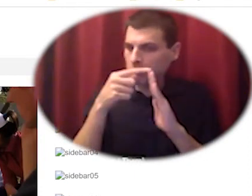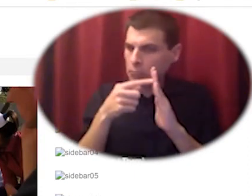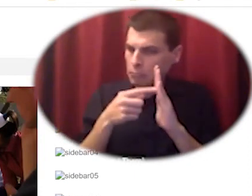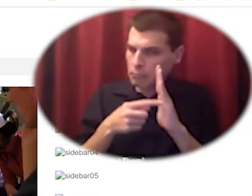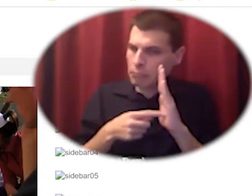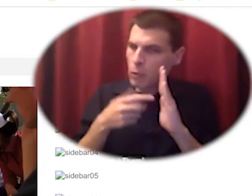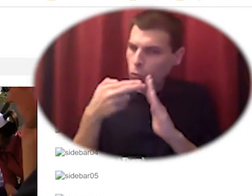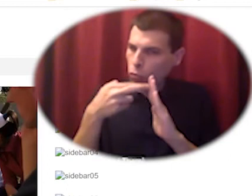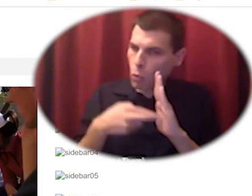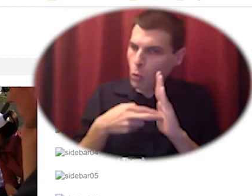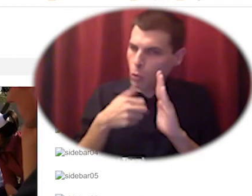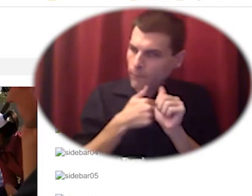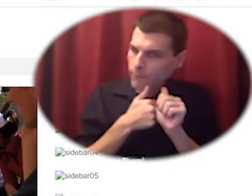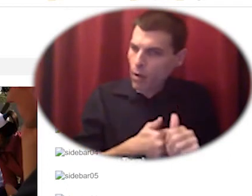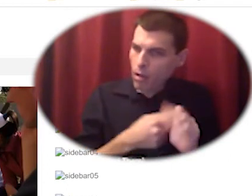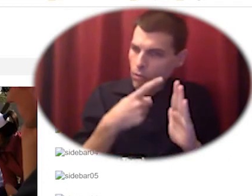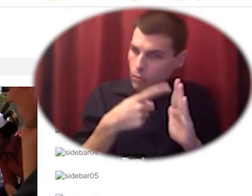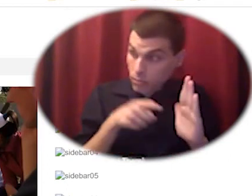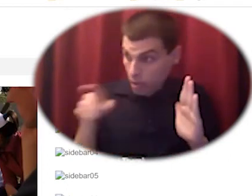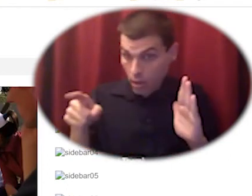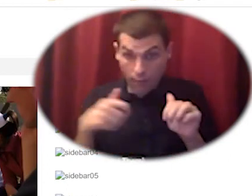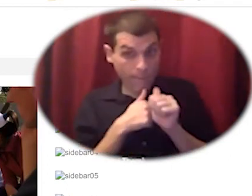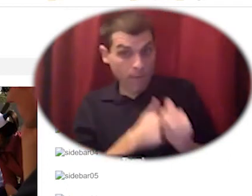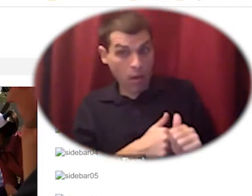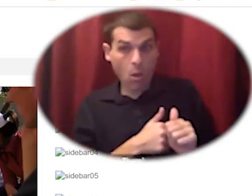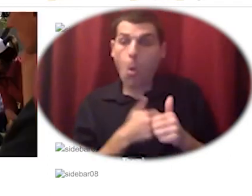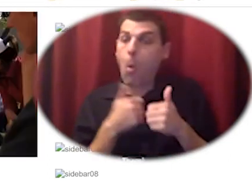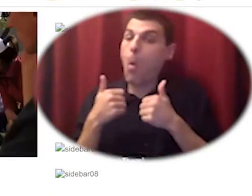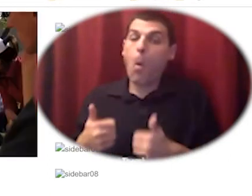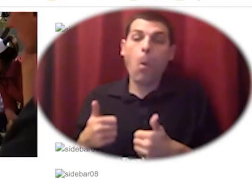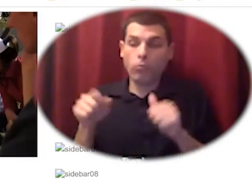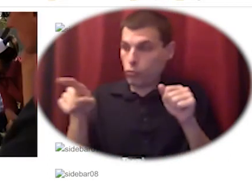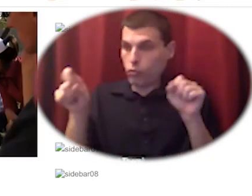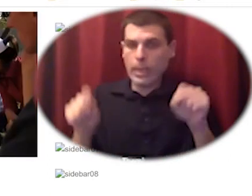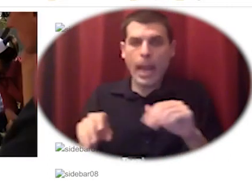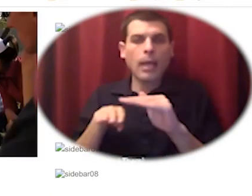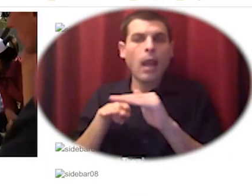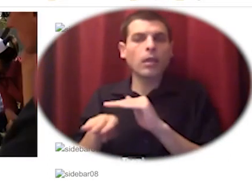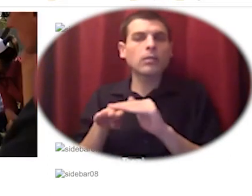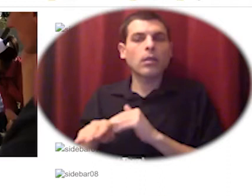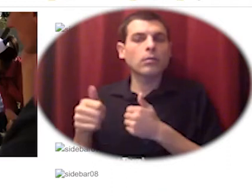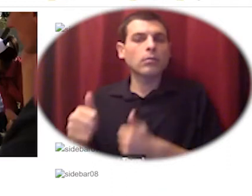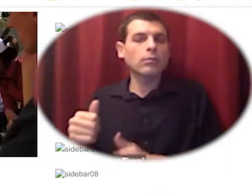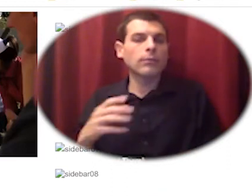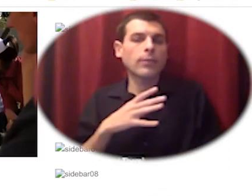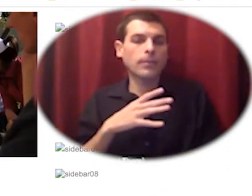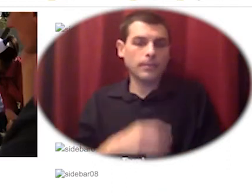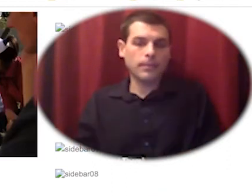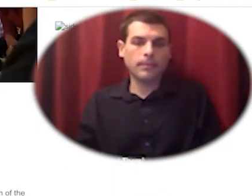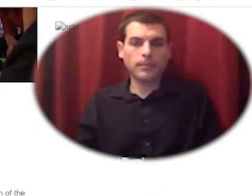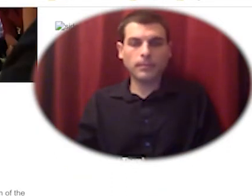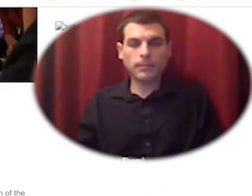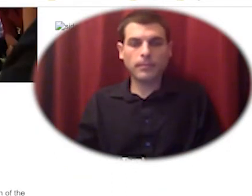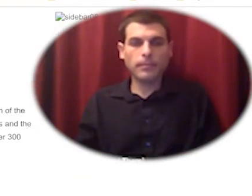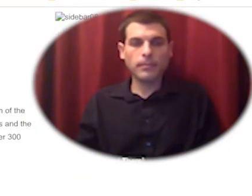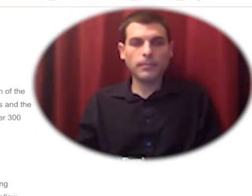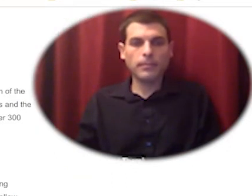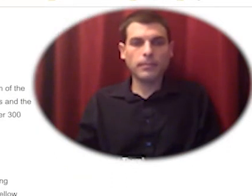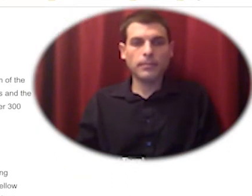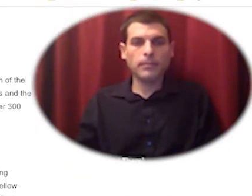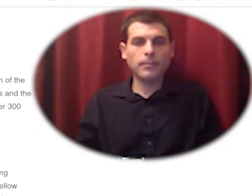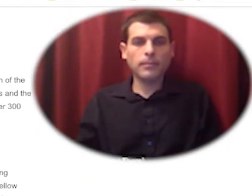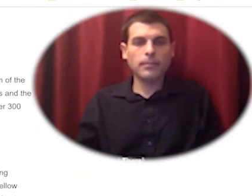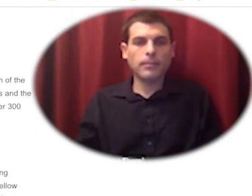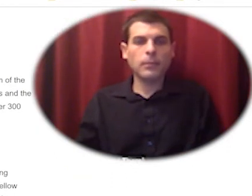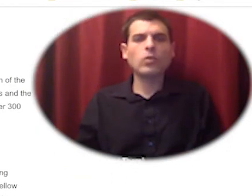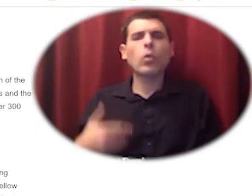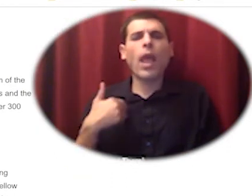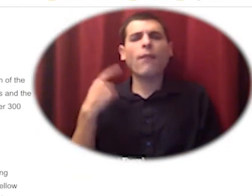continued access to it and if you look up uh the work of uh documentary filmmaker john dennis liu